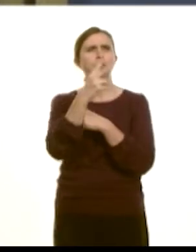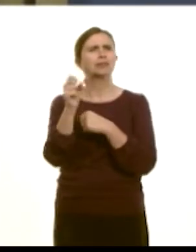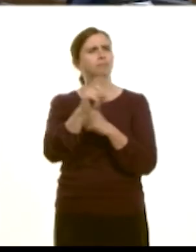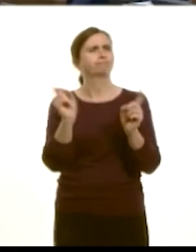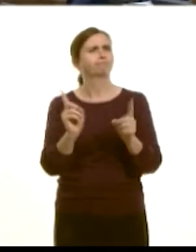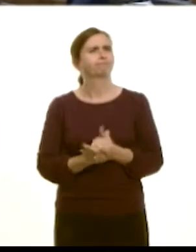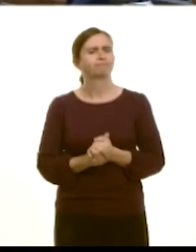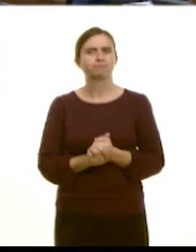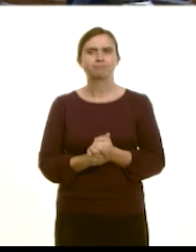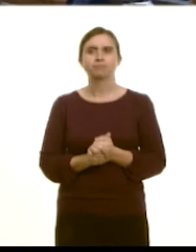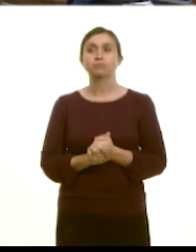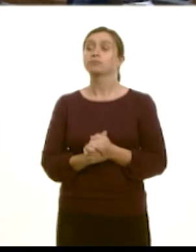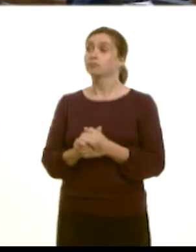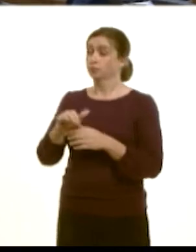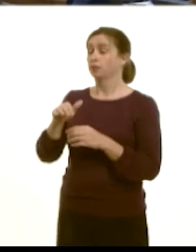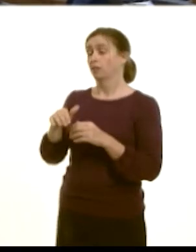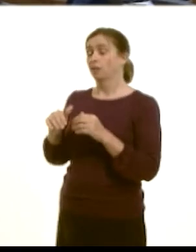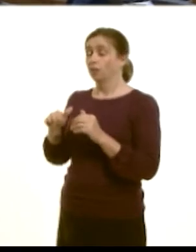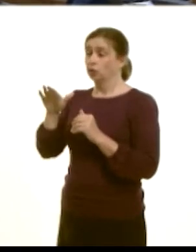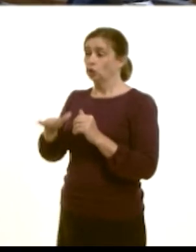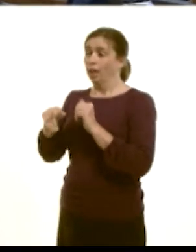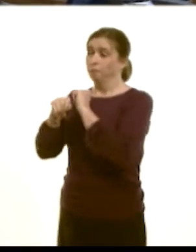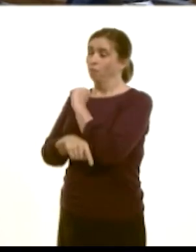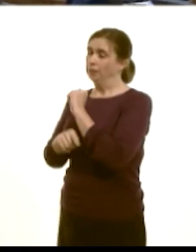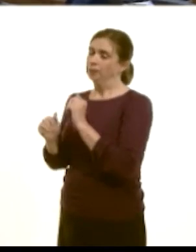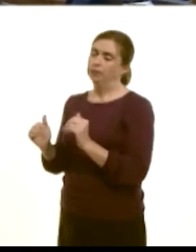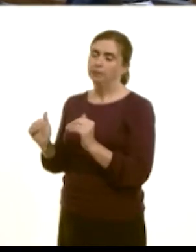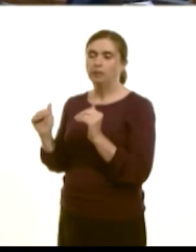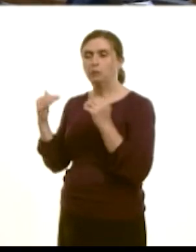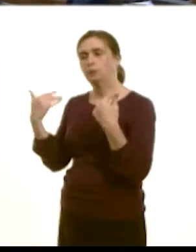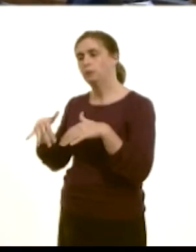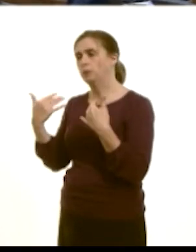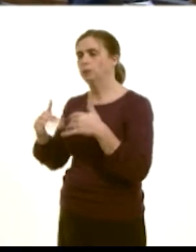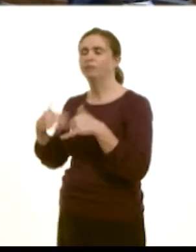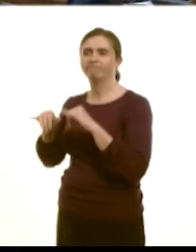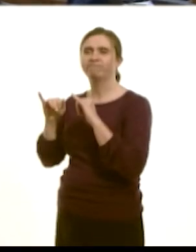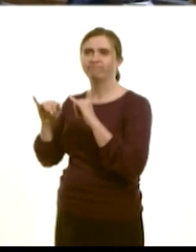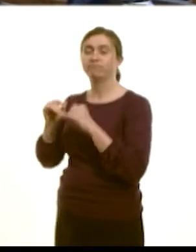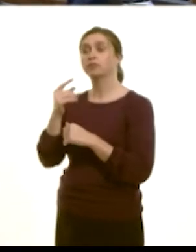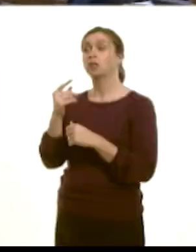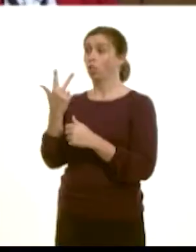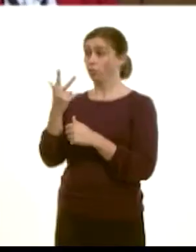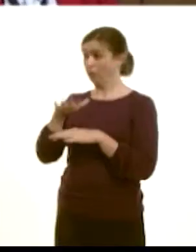of child poverty remain stubbornly highóone in three children is affected.